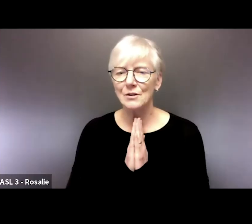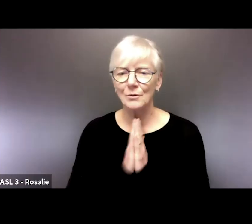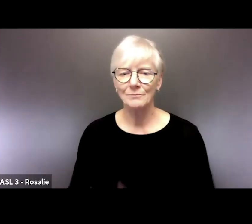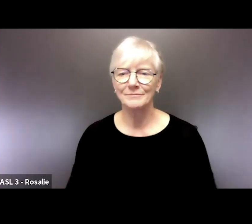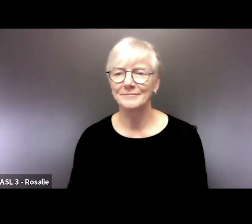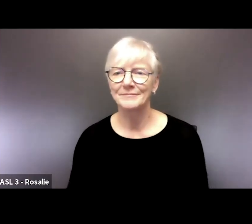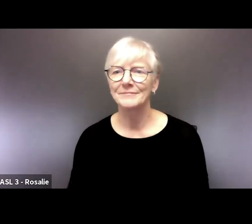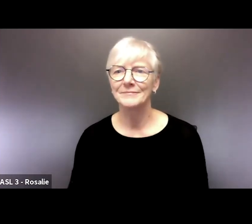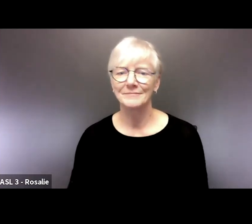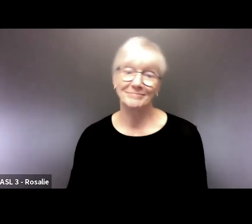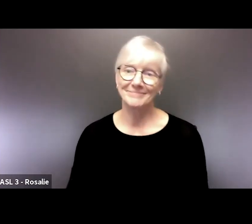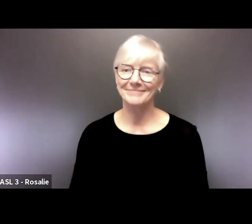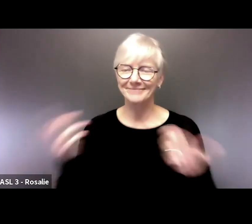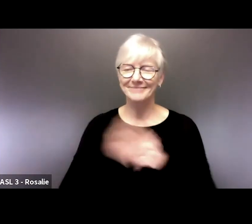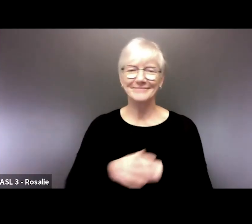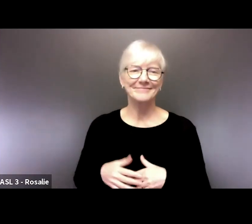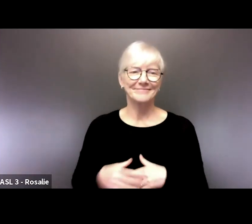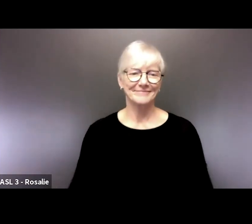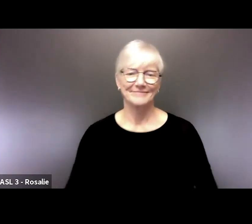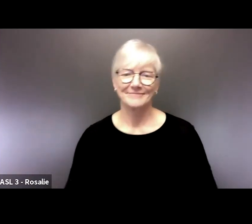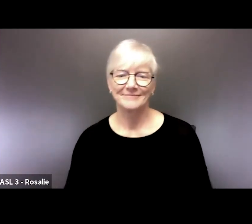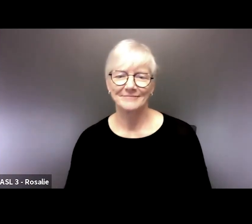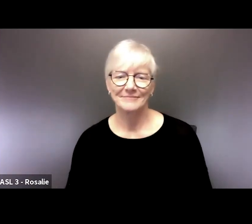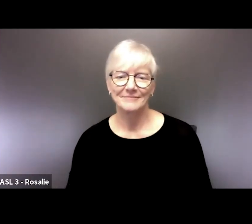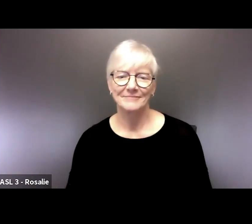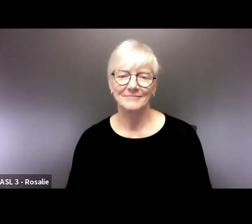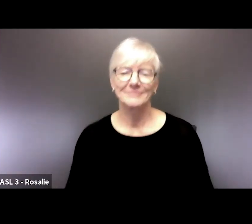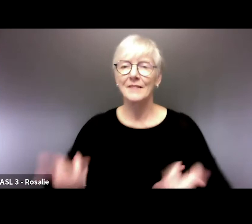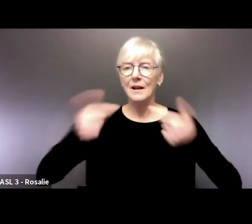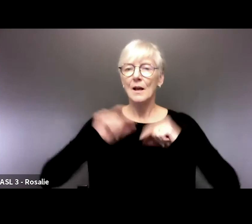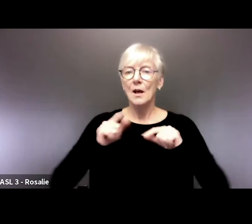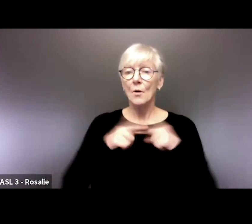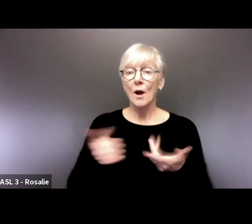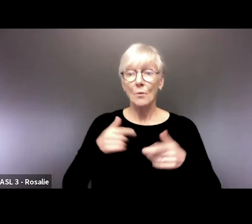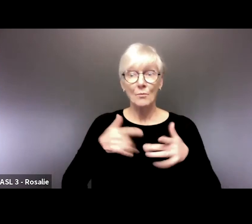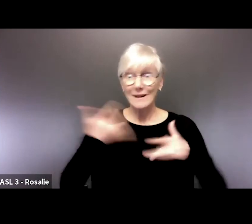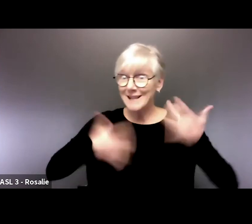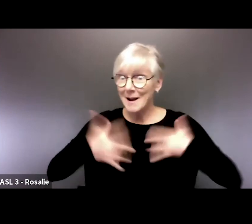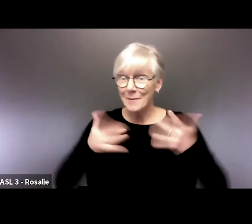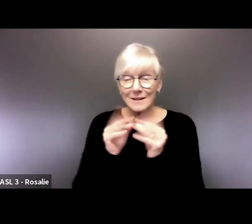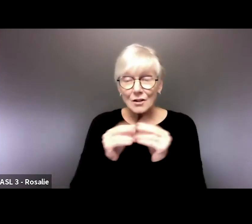I'm really excited about the session because I've seen both Louise and Ellen give